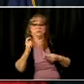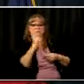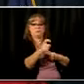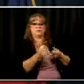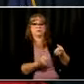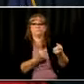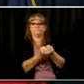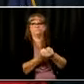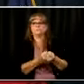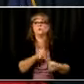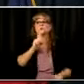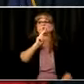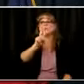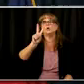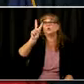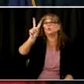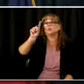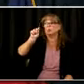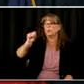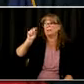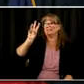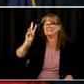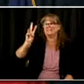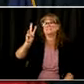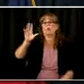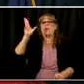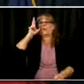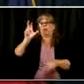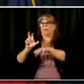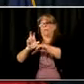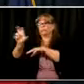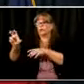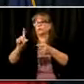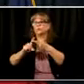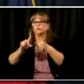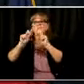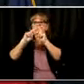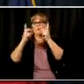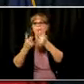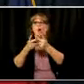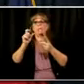housing assistance to help uh rent support to those who have been challenged economically